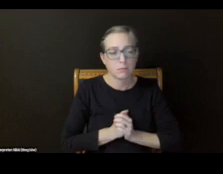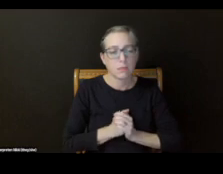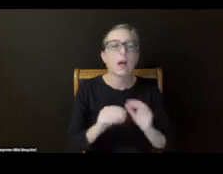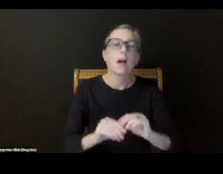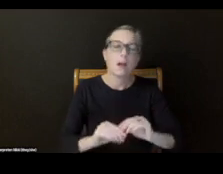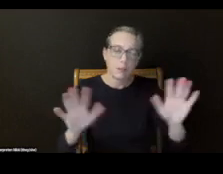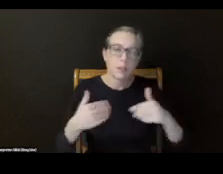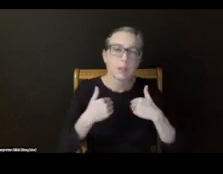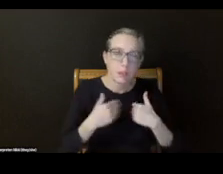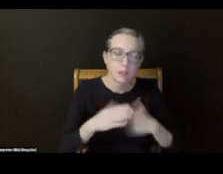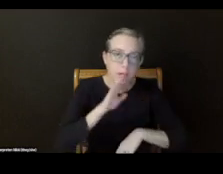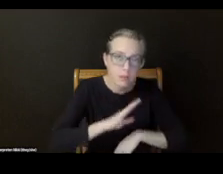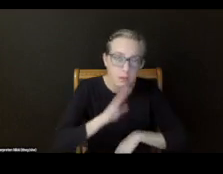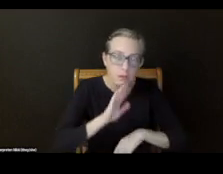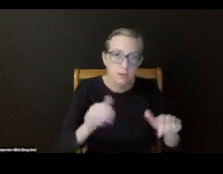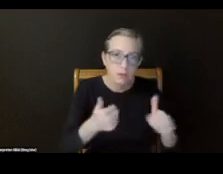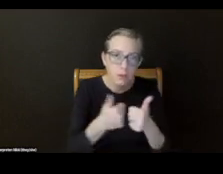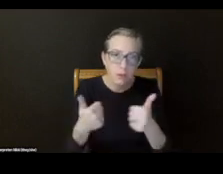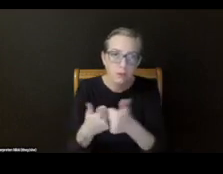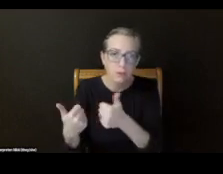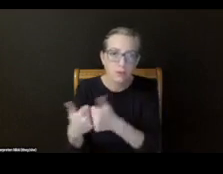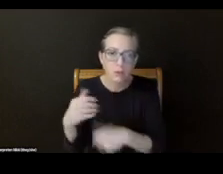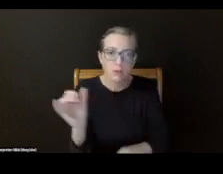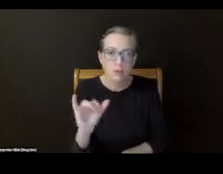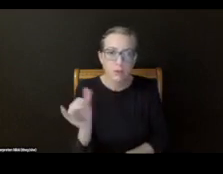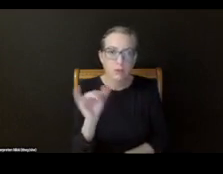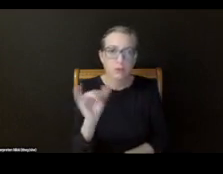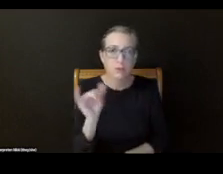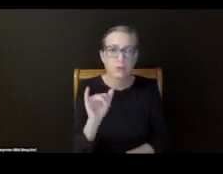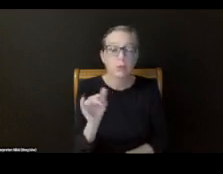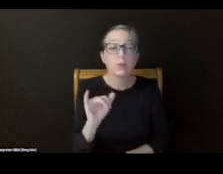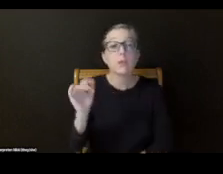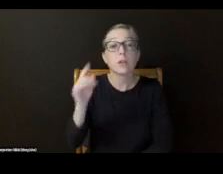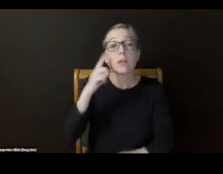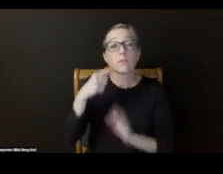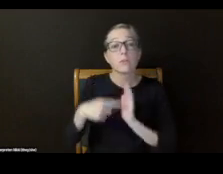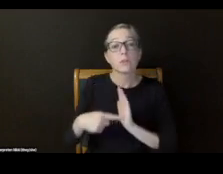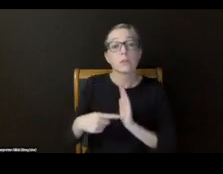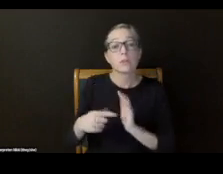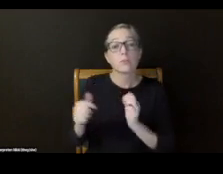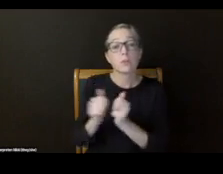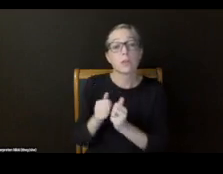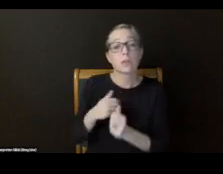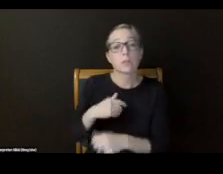Like with the, with the cranial vault distraction she,